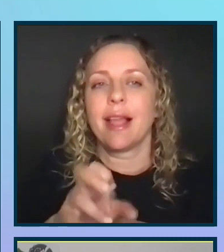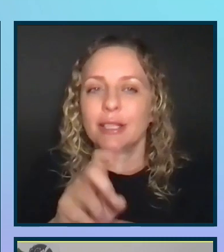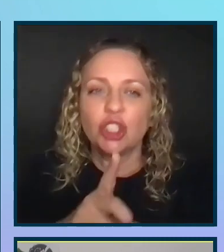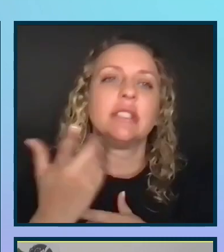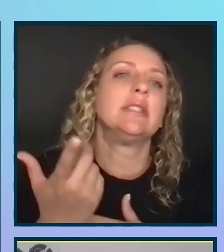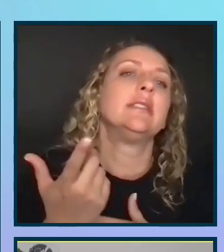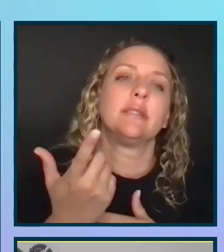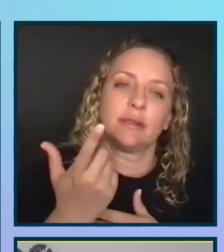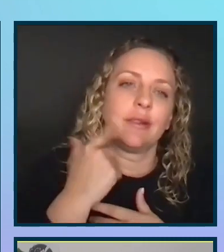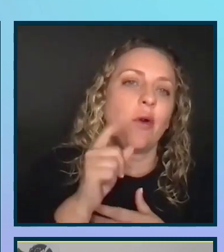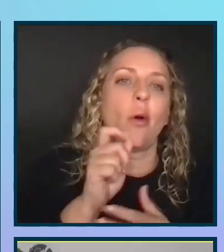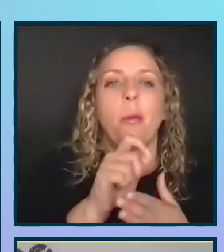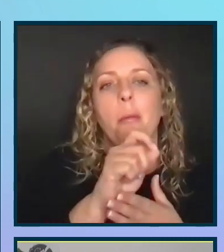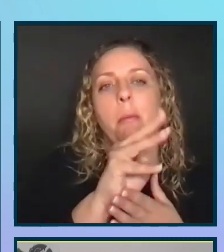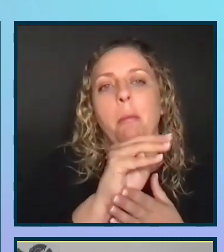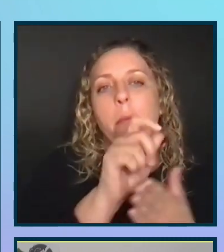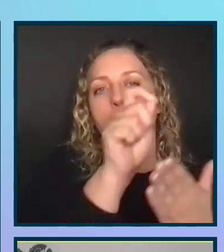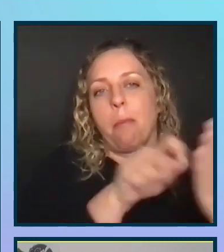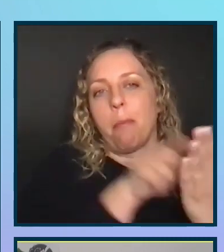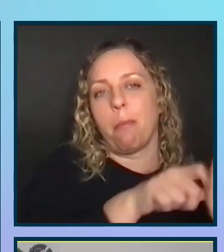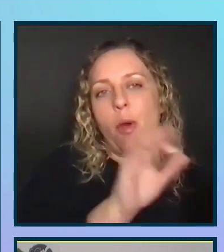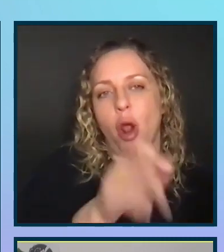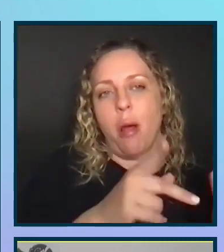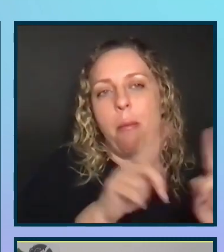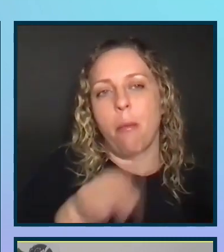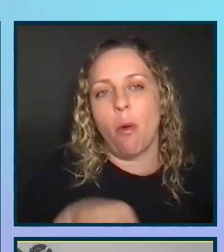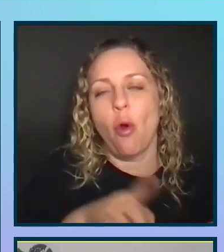or if you have form on multiple pages, something like that,